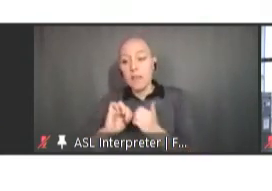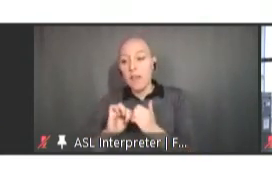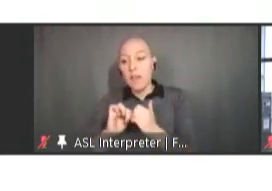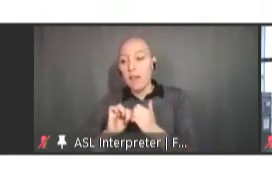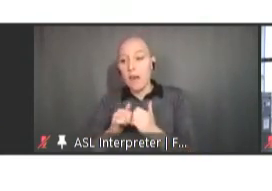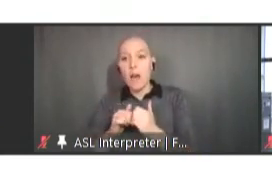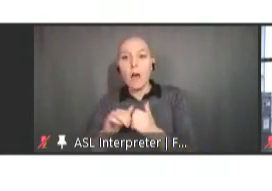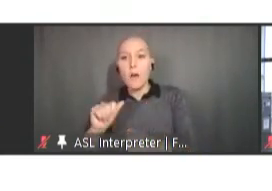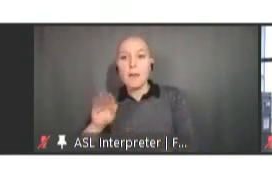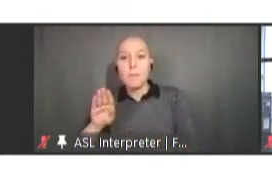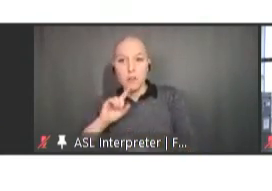What I can say is that in